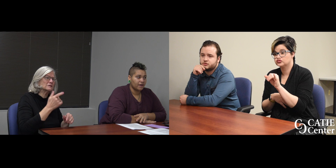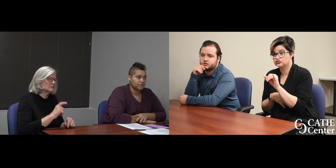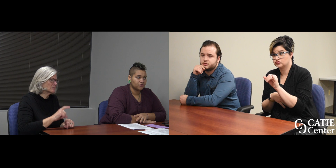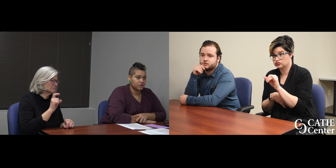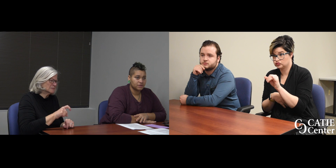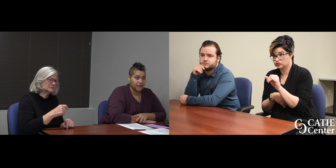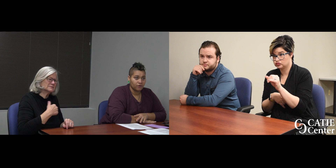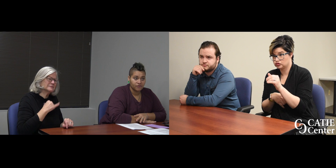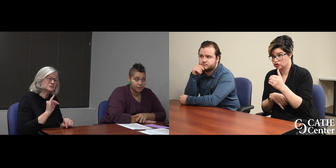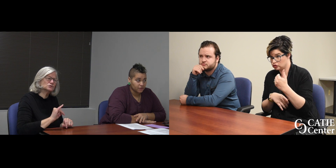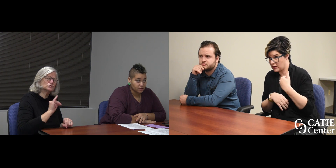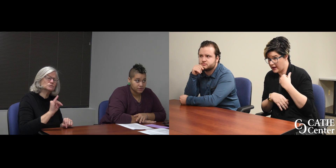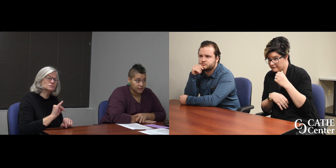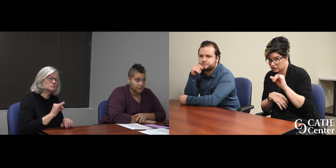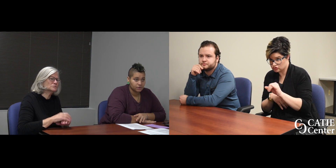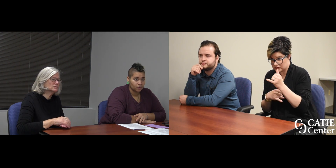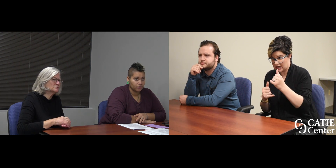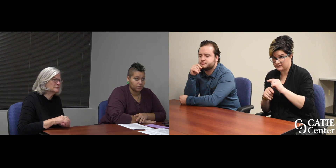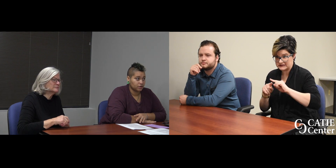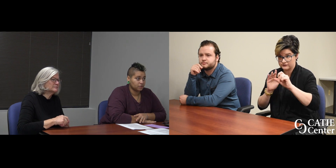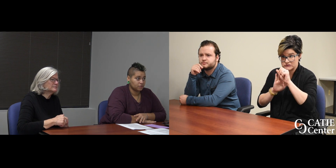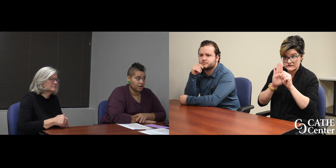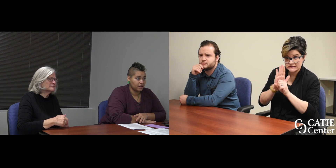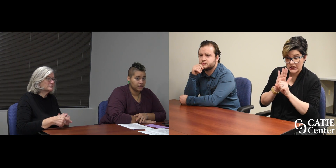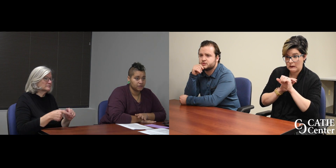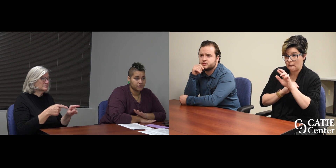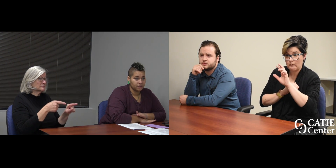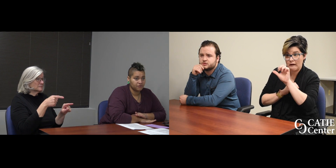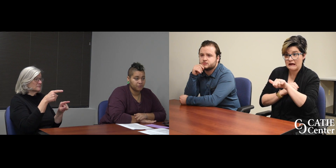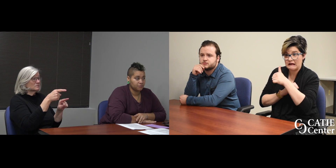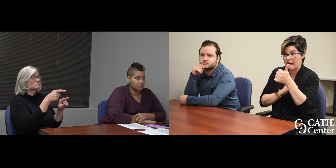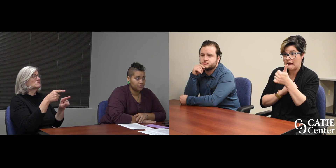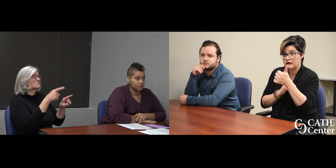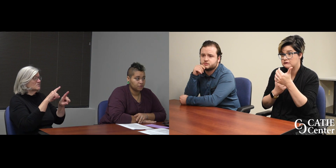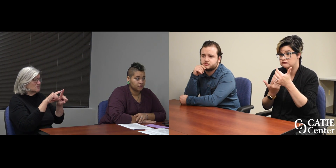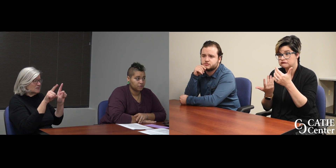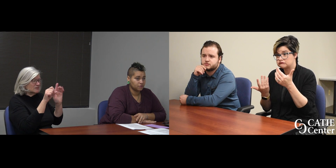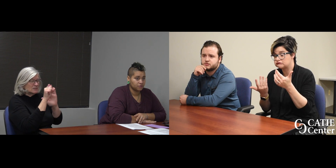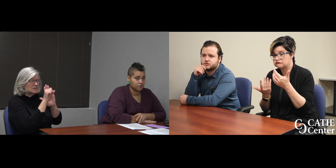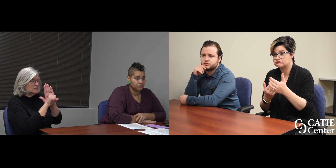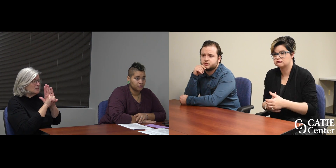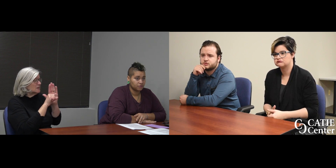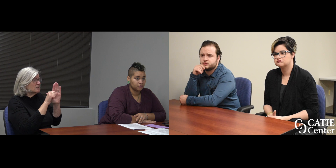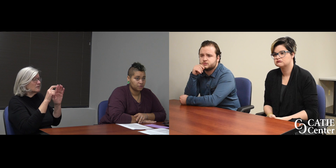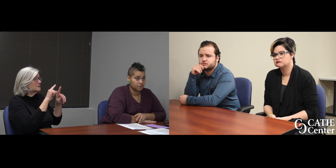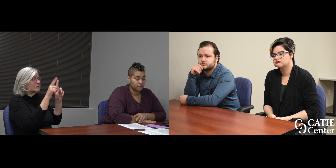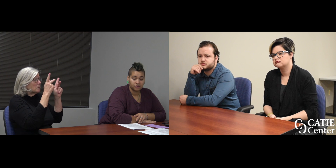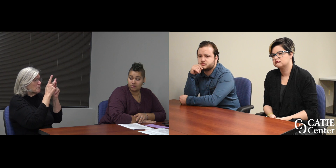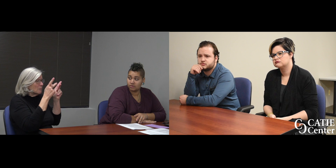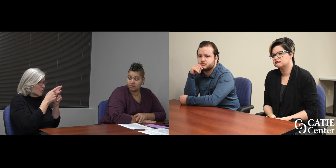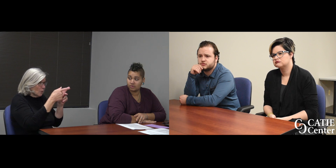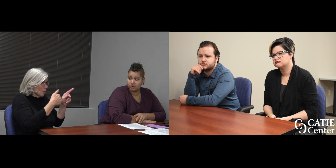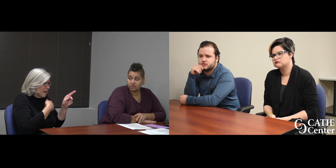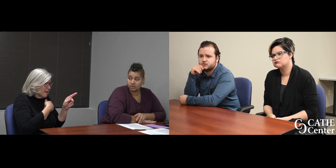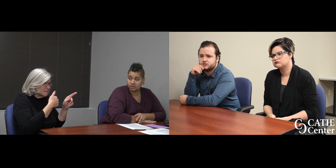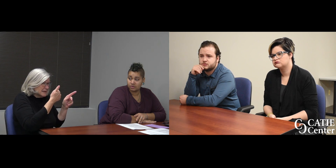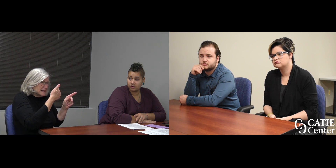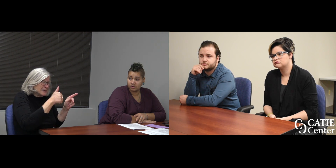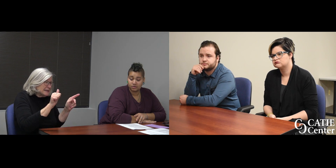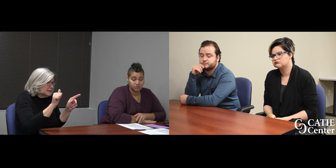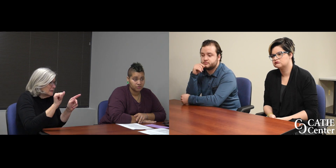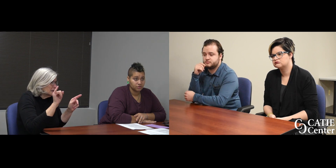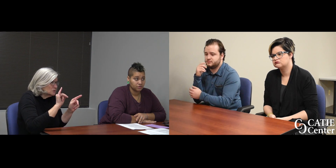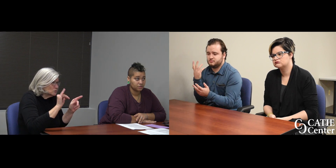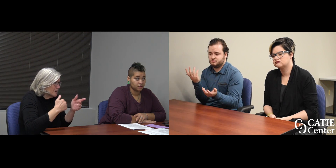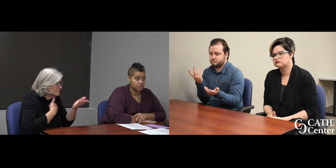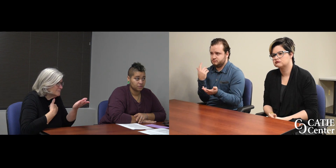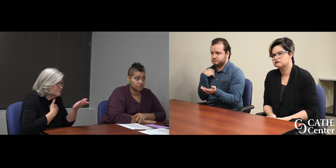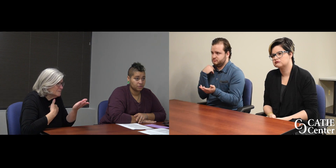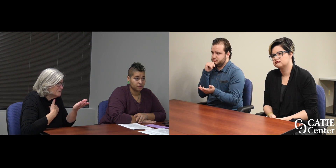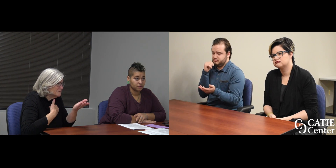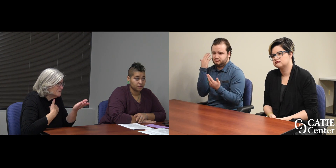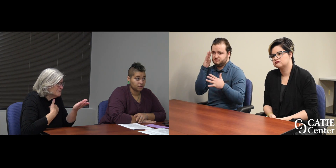Do you have insurance now from another state or any type of minimal?